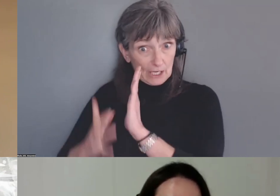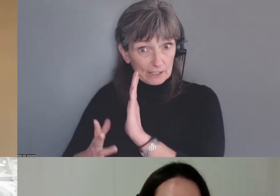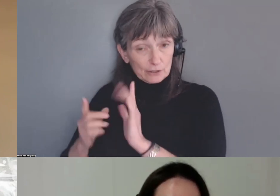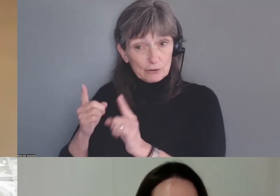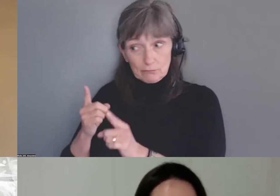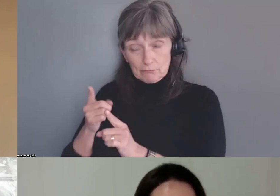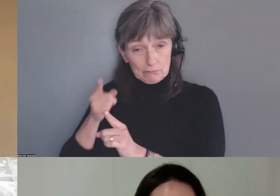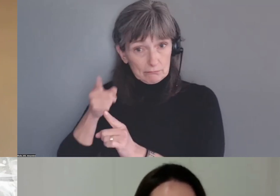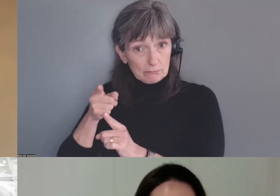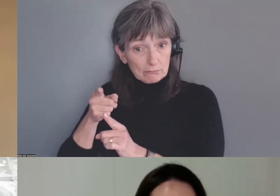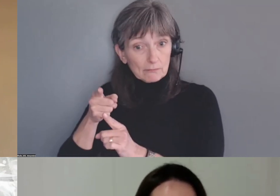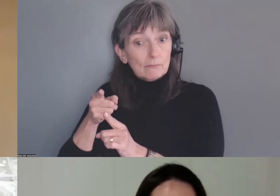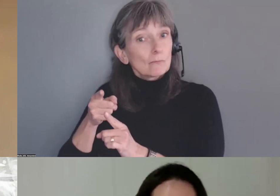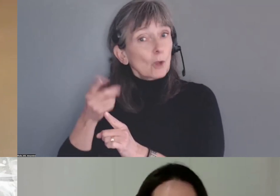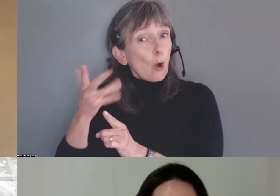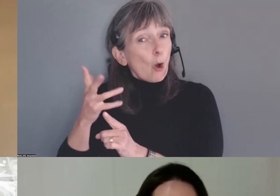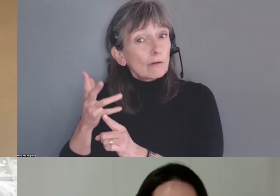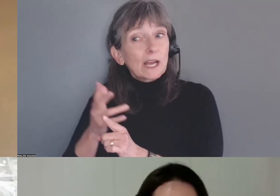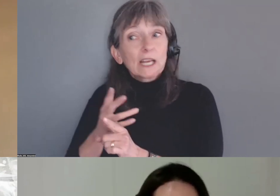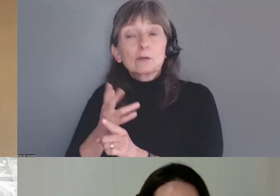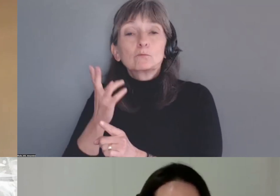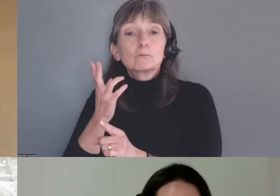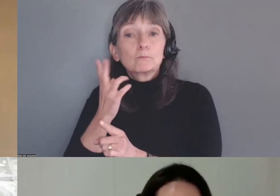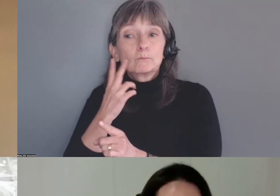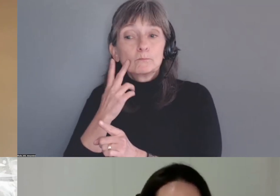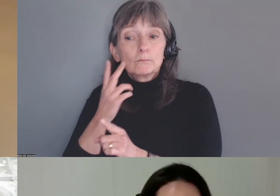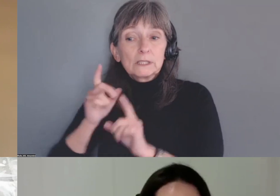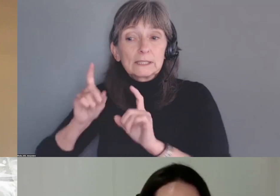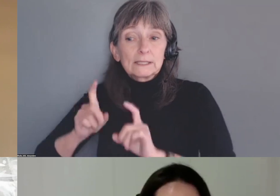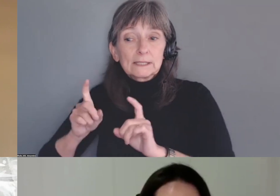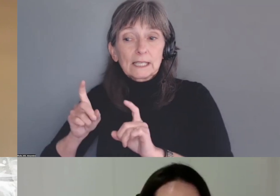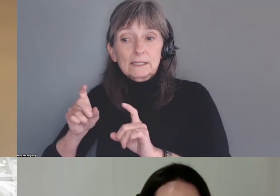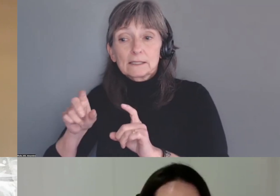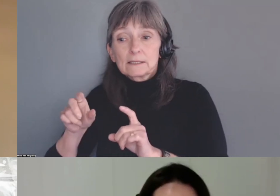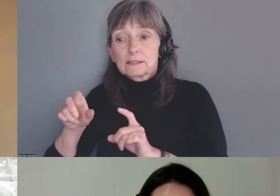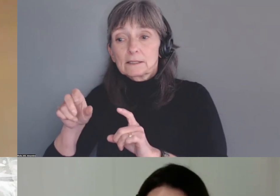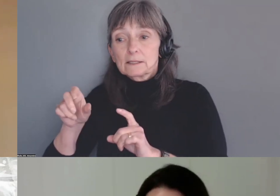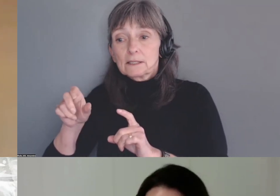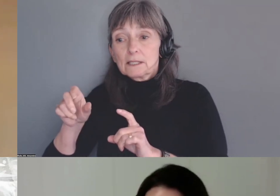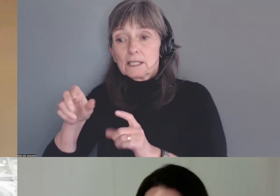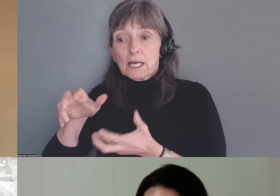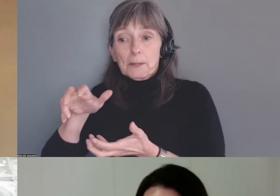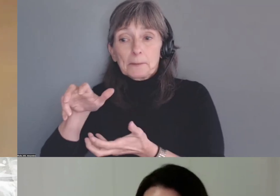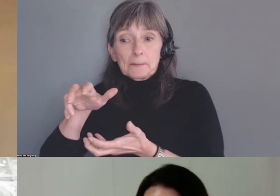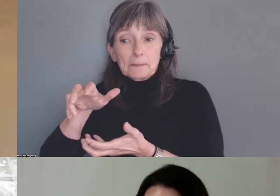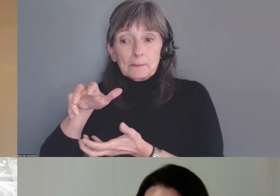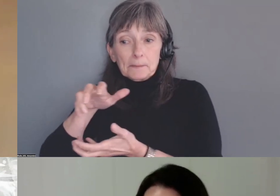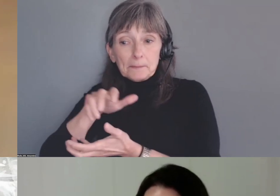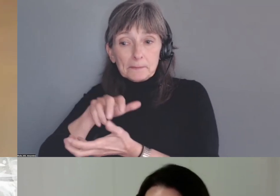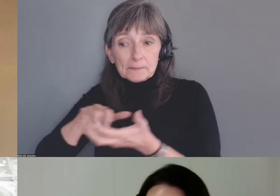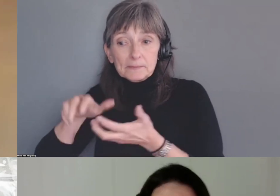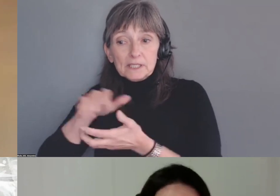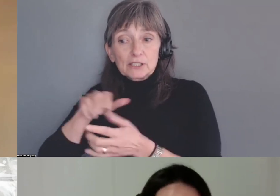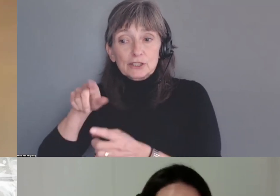we're already trying out versions where we are using Mistral instead of OpenAI. And of course,